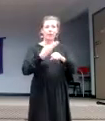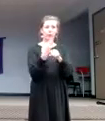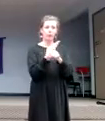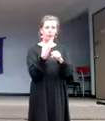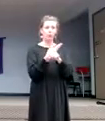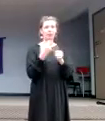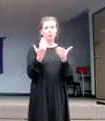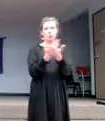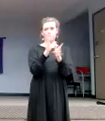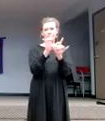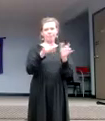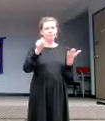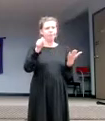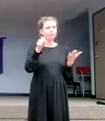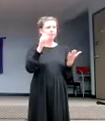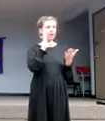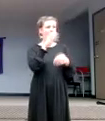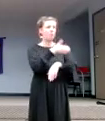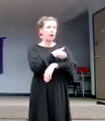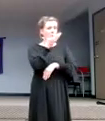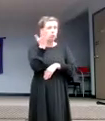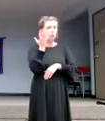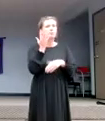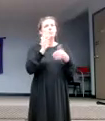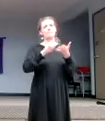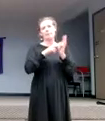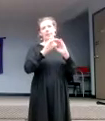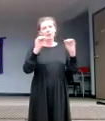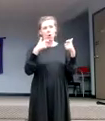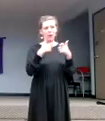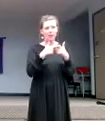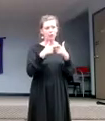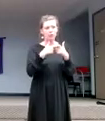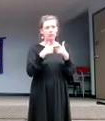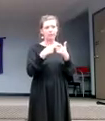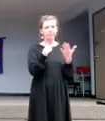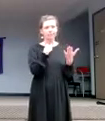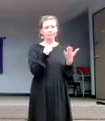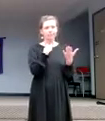This is a new system that if the power goes out, of course you lose electricity, you lose pumping capacity, just like you lose your dishwasher